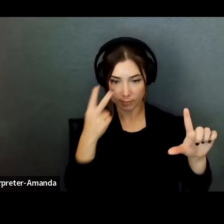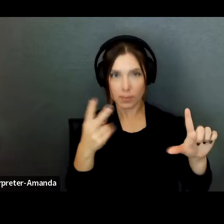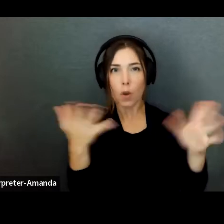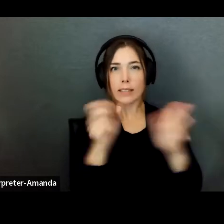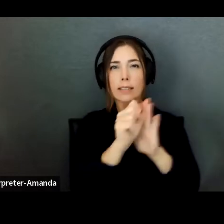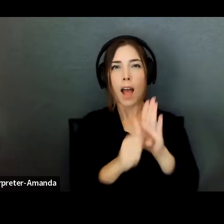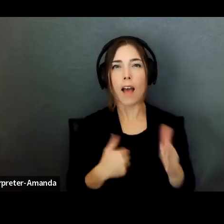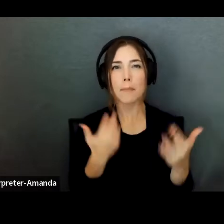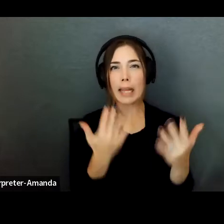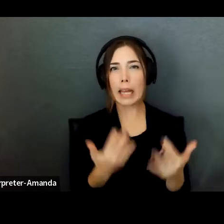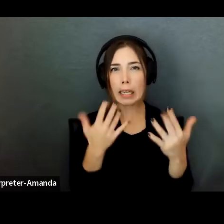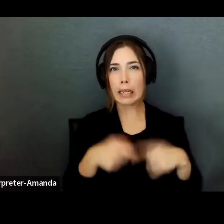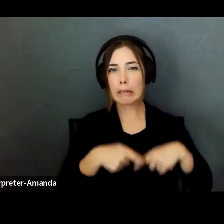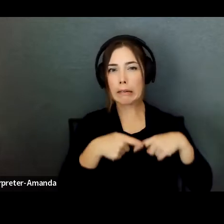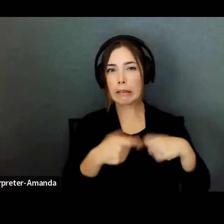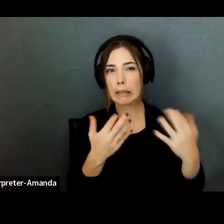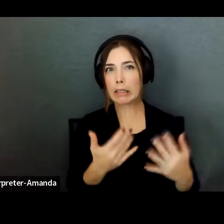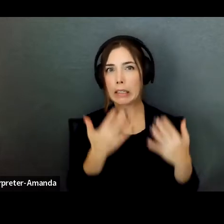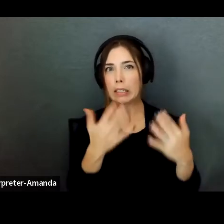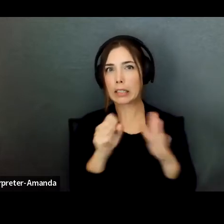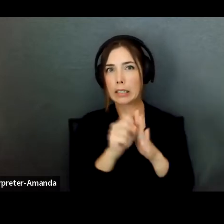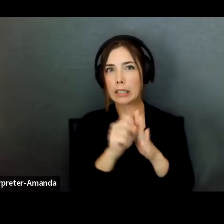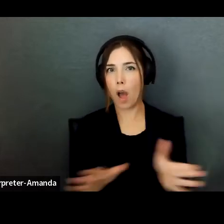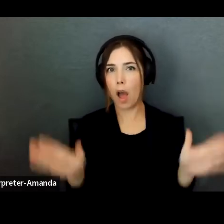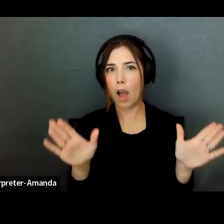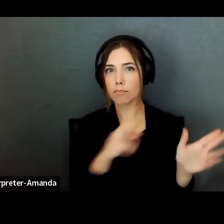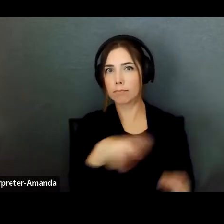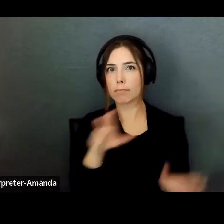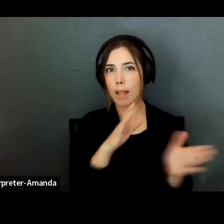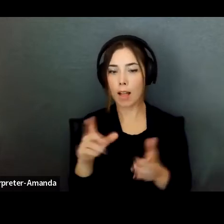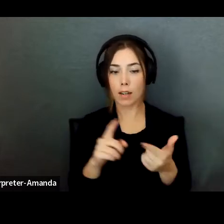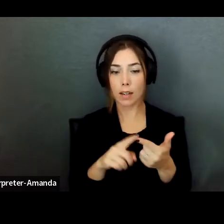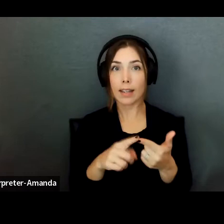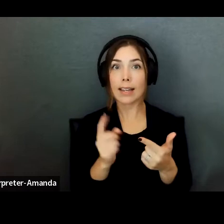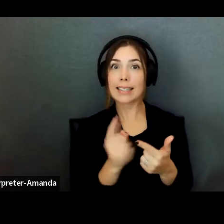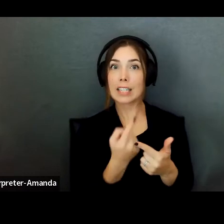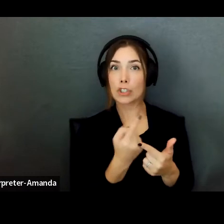and initial approval or final approval. Next slide, please.